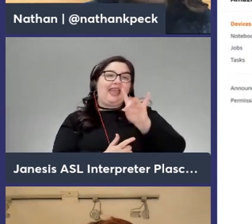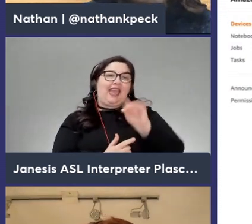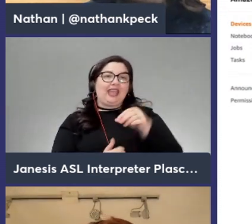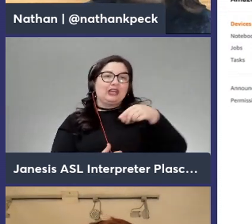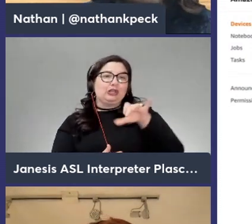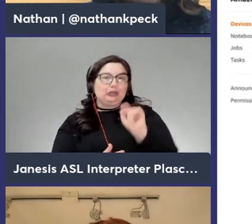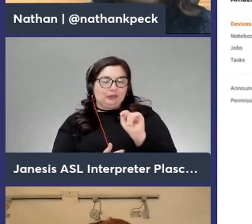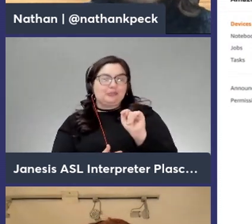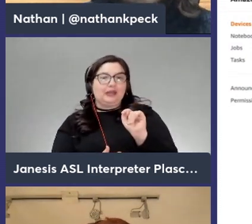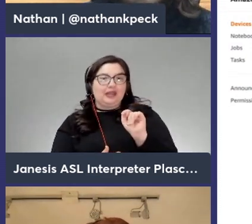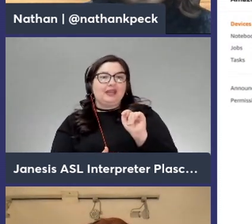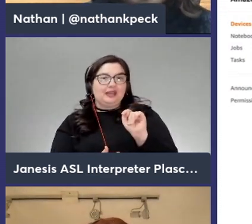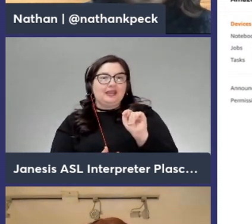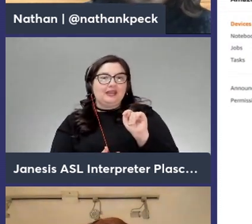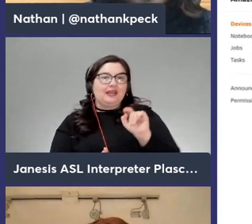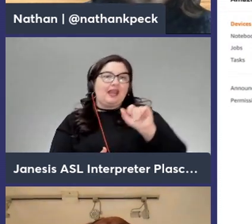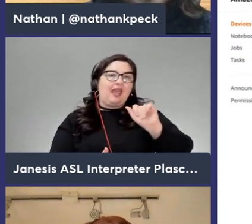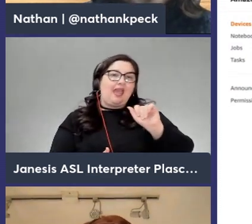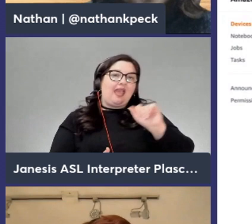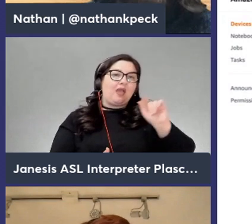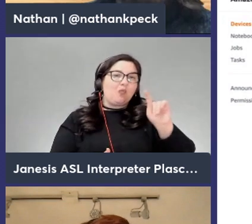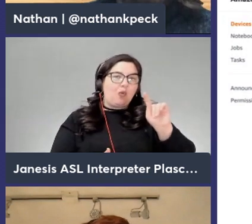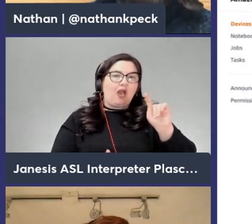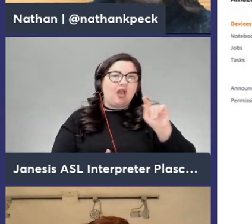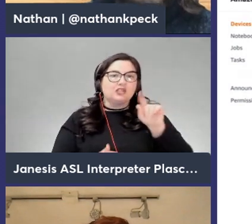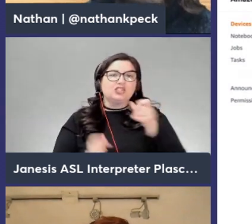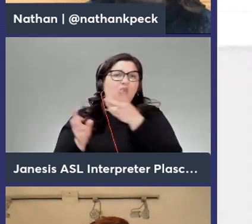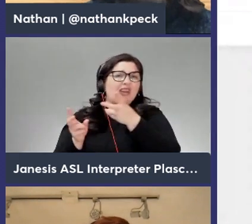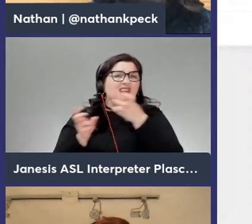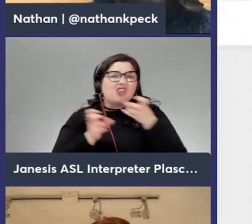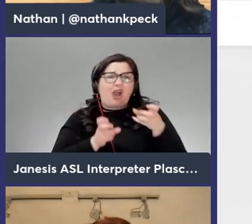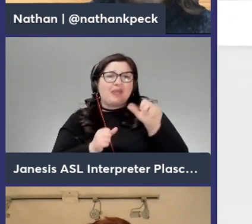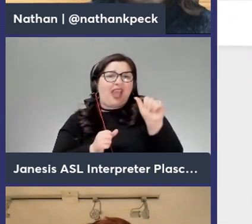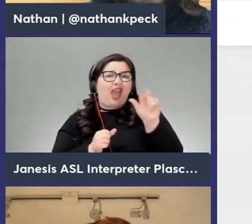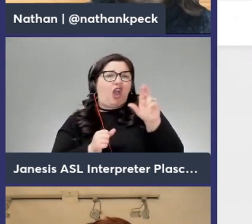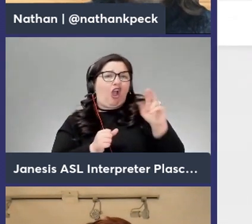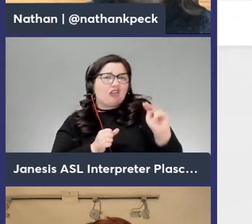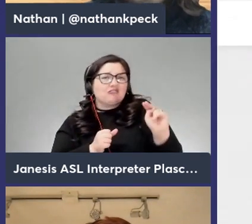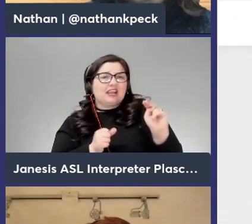all you need to do is just copy the ARN right here, and then paste it in,